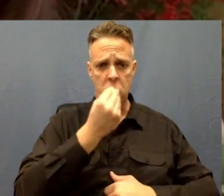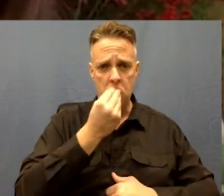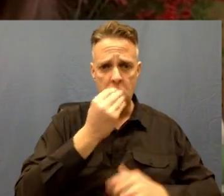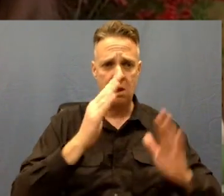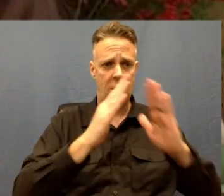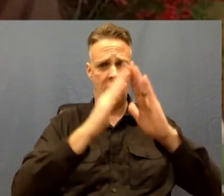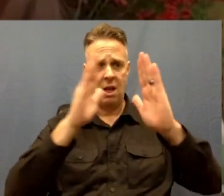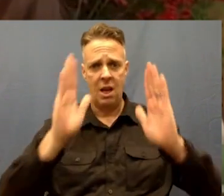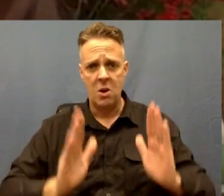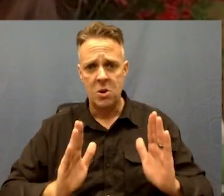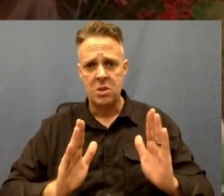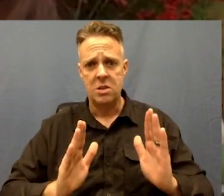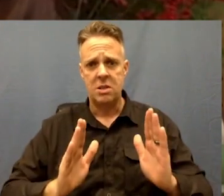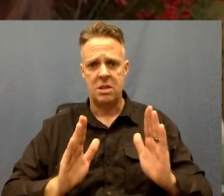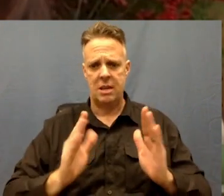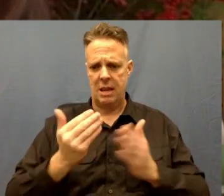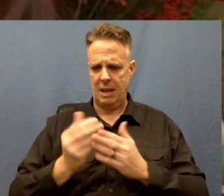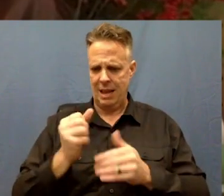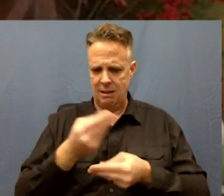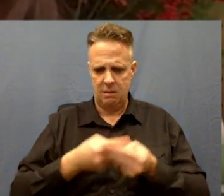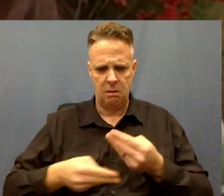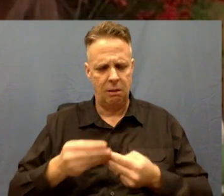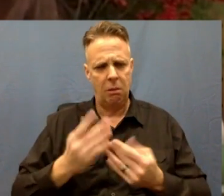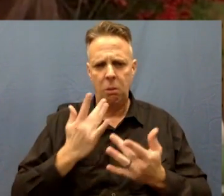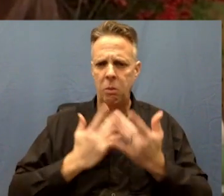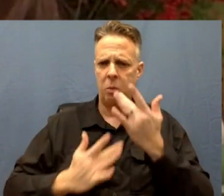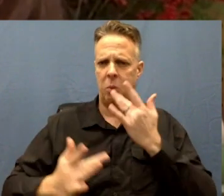FOOD, HOUSING, AND CASH ASSISTANCE. THE OREGON WORKER RELIEF FUND STEPPED IN AT THE ONSET OF THIS